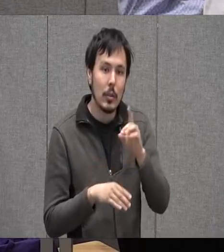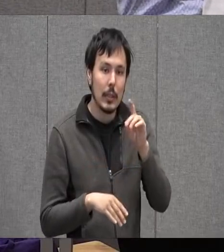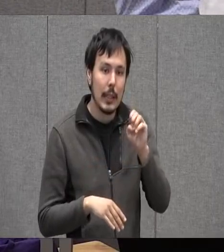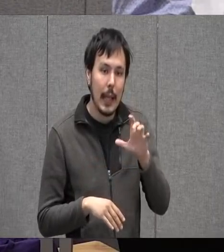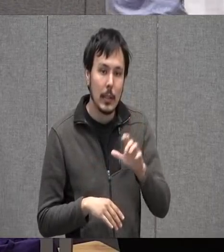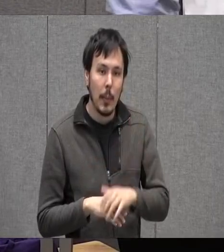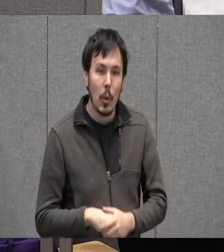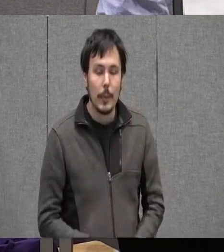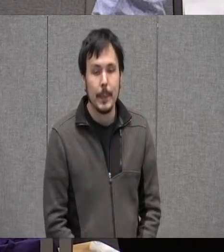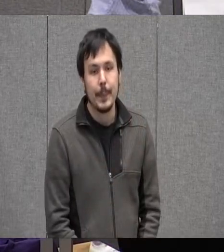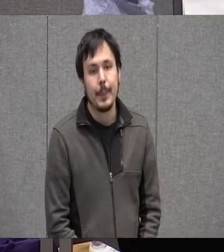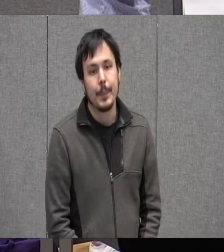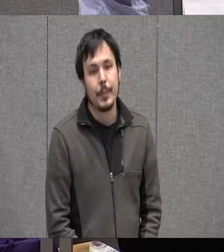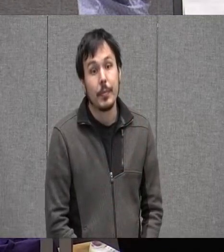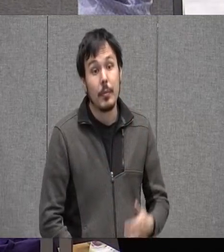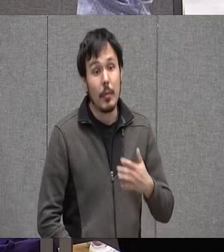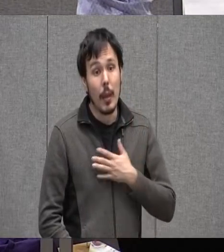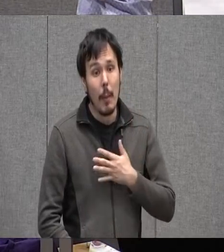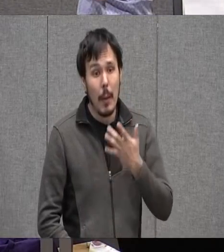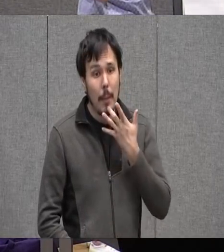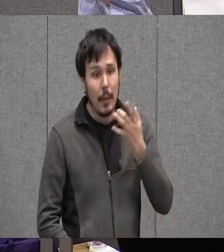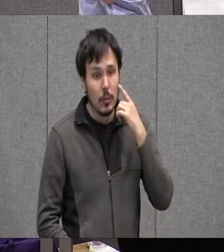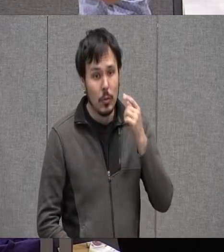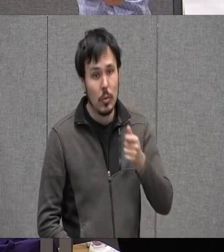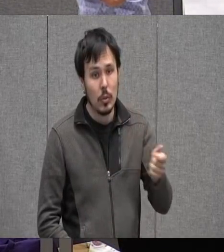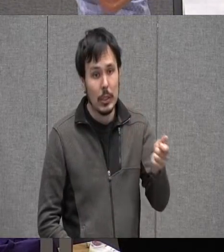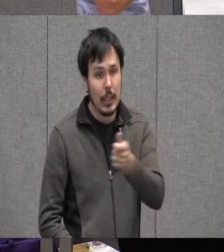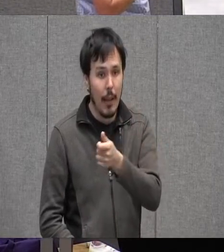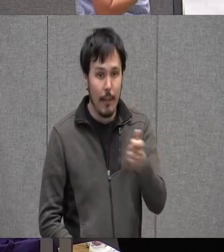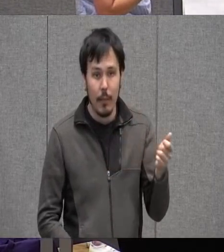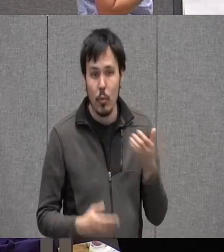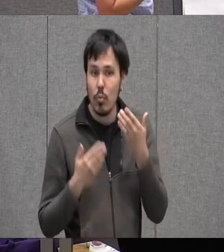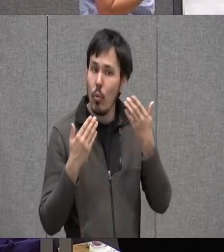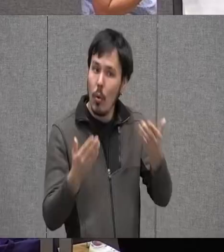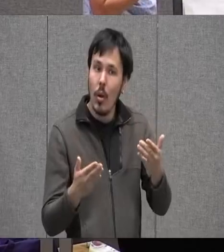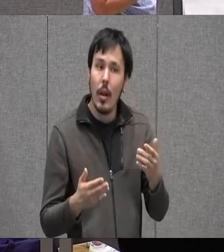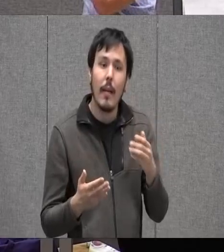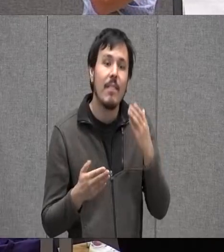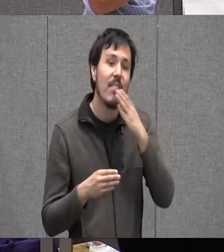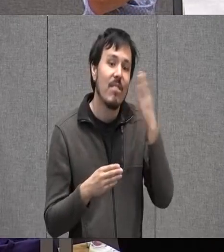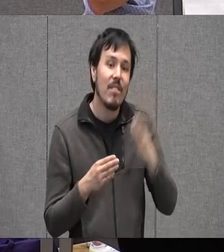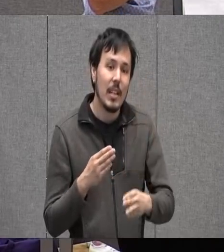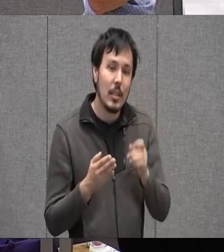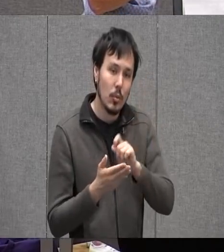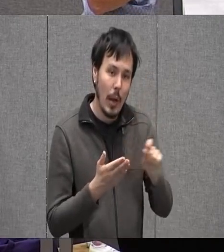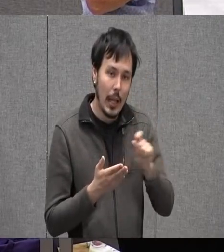So what I would like you to go ahead and do is I'd like you to go ahead and finish writing that.